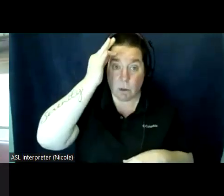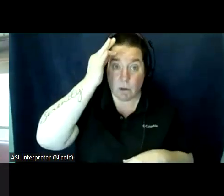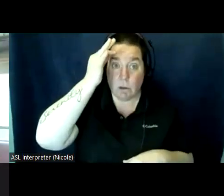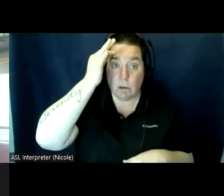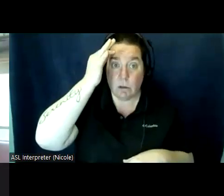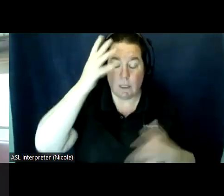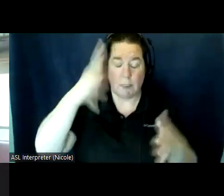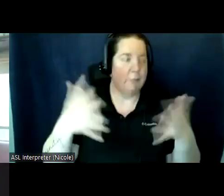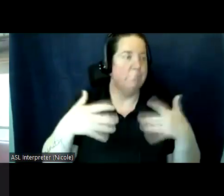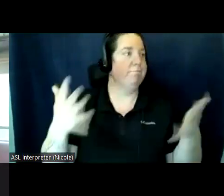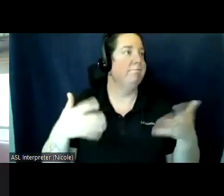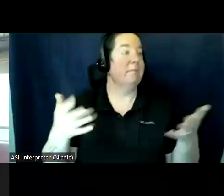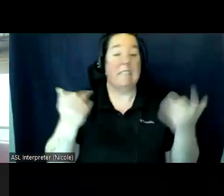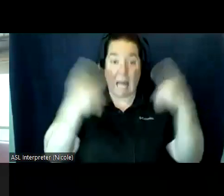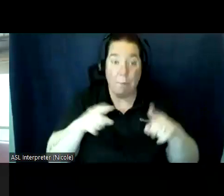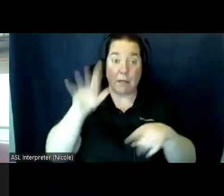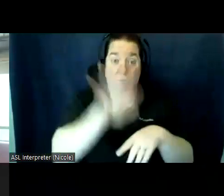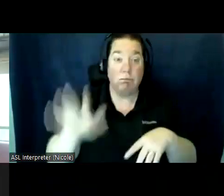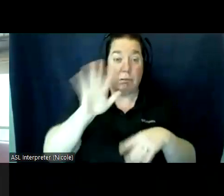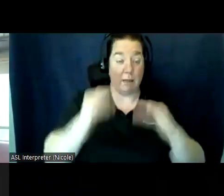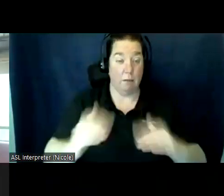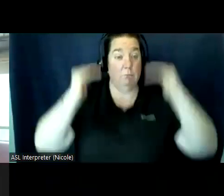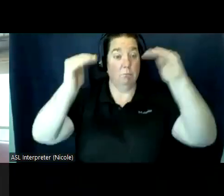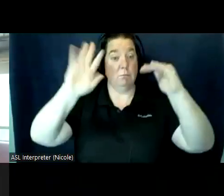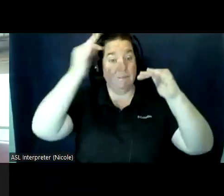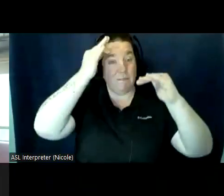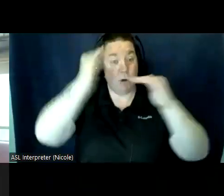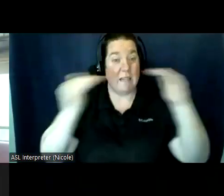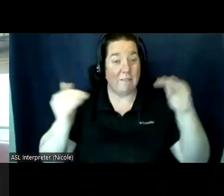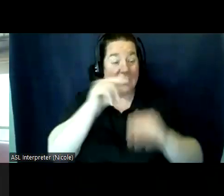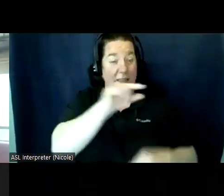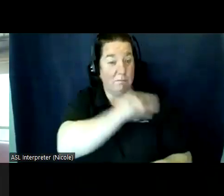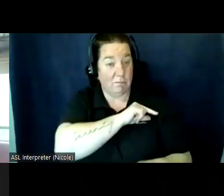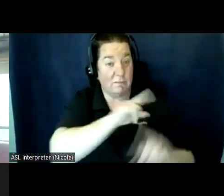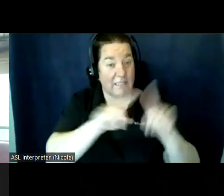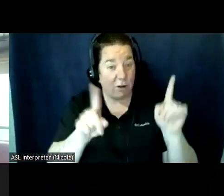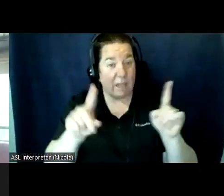is that something that's happening federally that needs to be qualified differently or is that a Vermont state law? And how could I learn a little